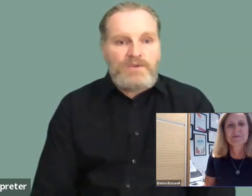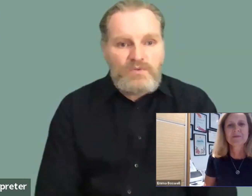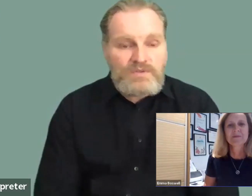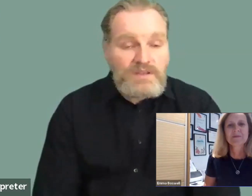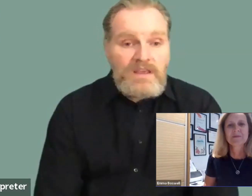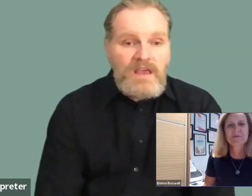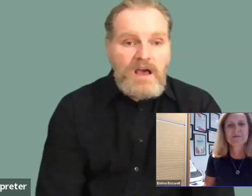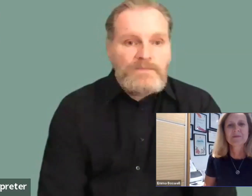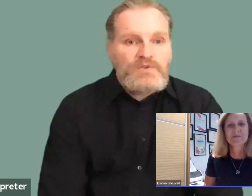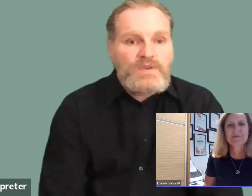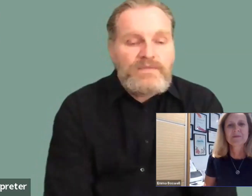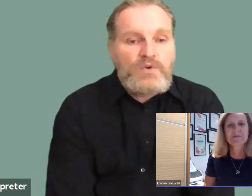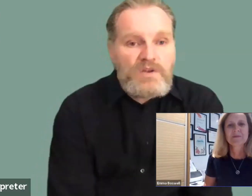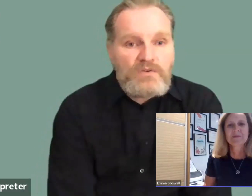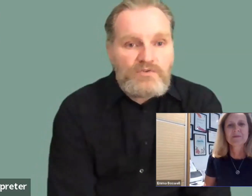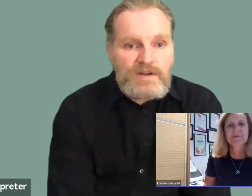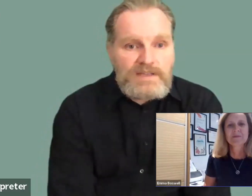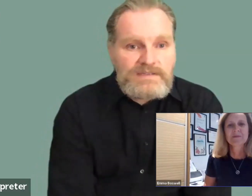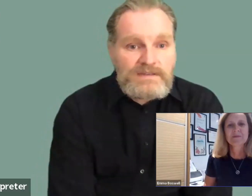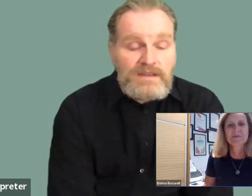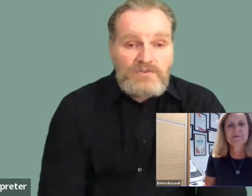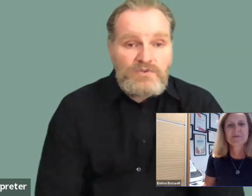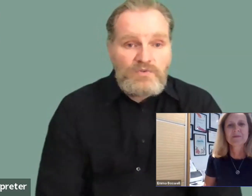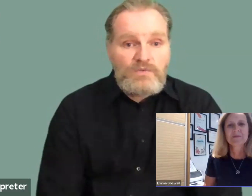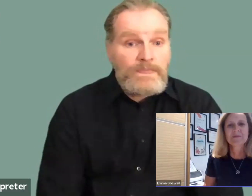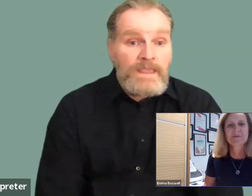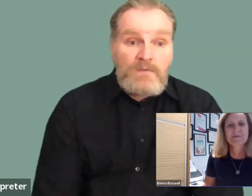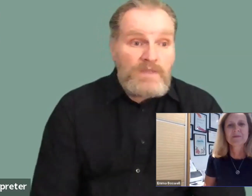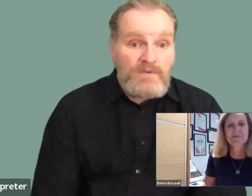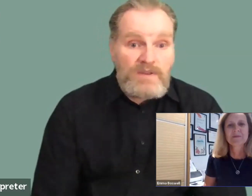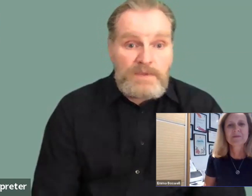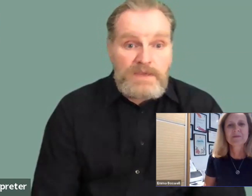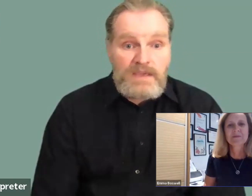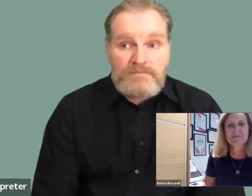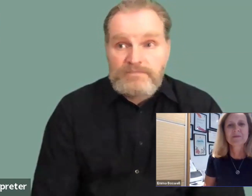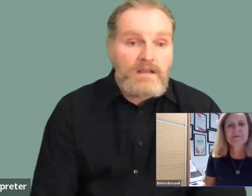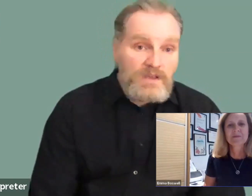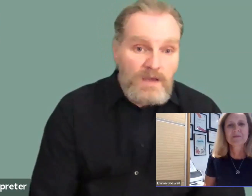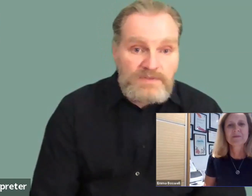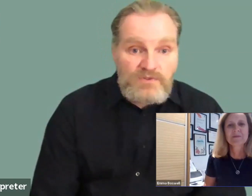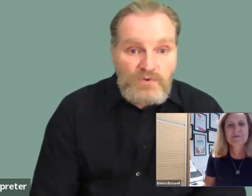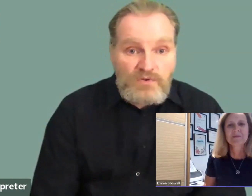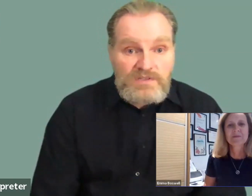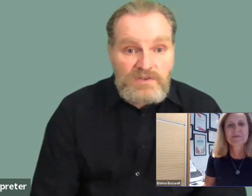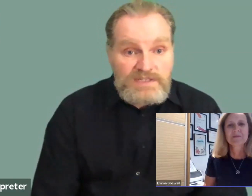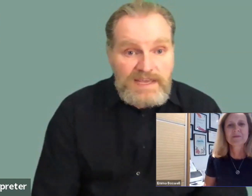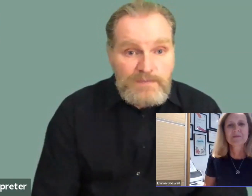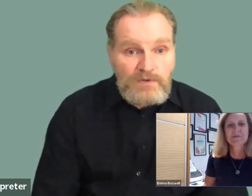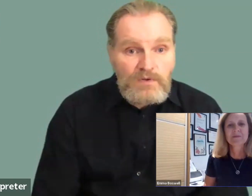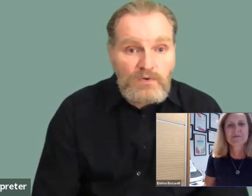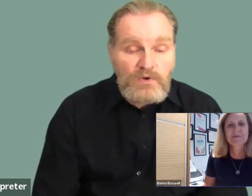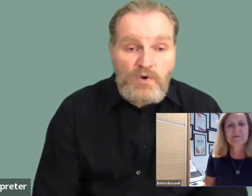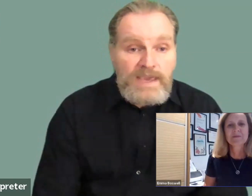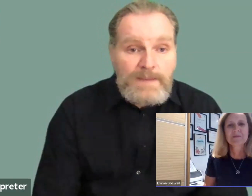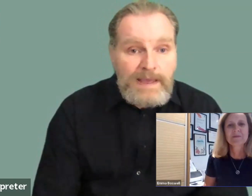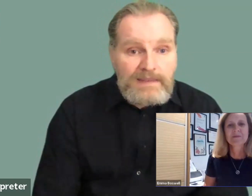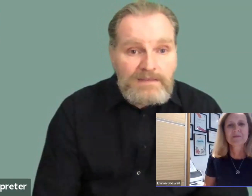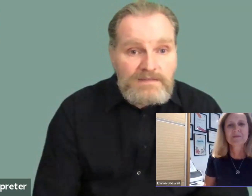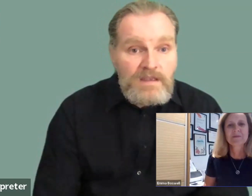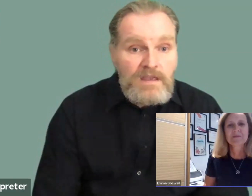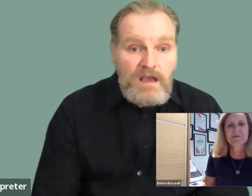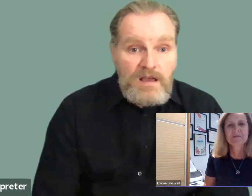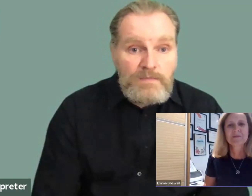use to give a good contrast to, whether it be cups and saucers on the table or cooking pans